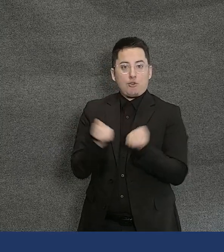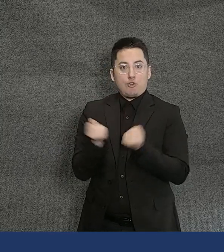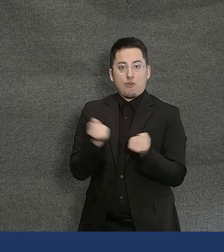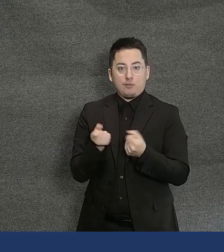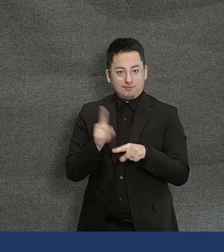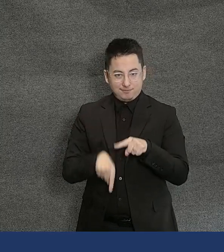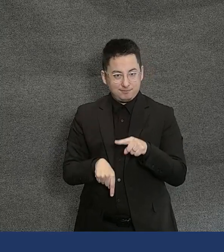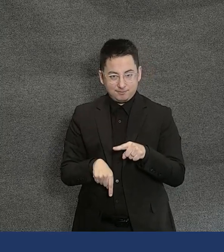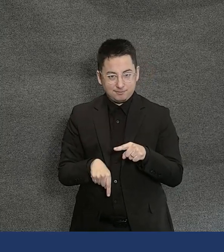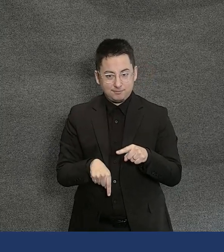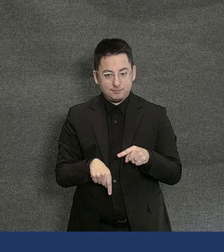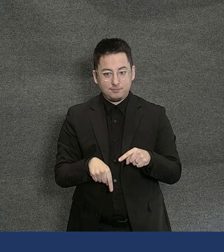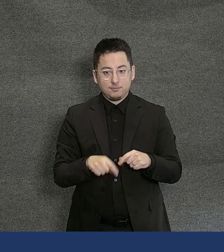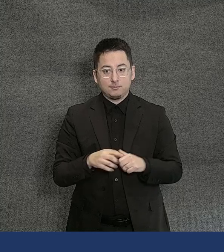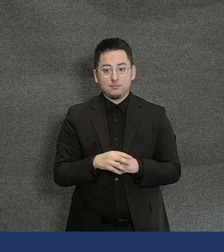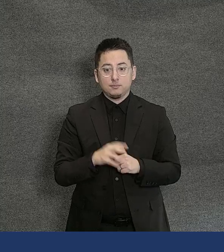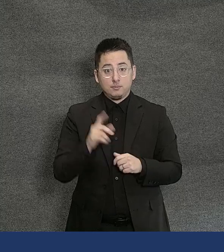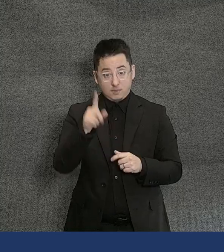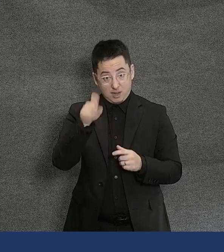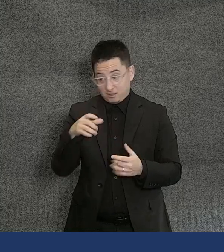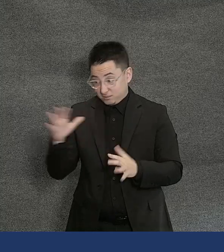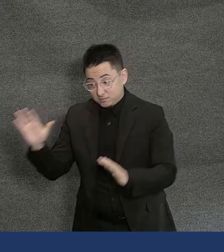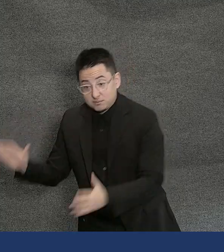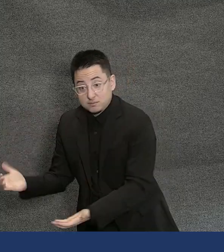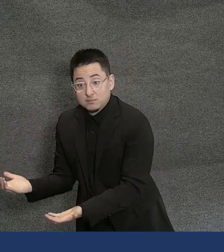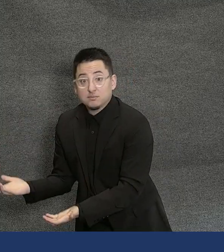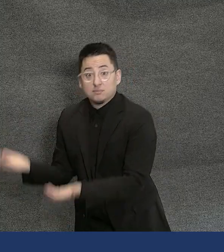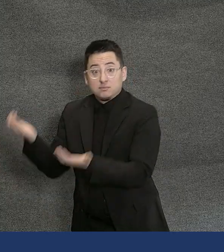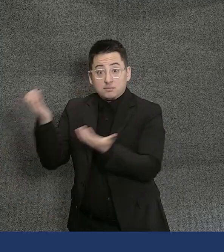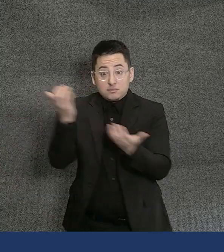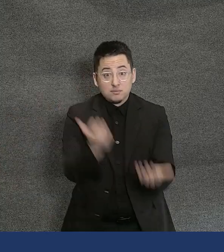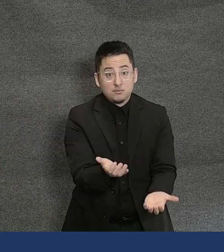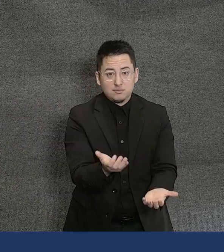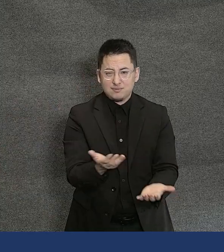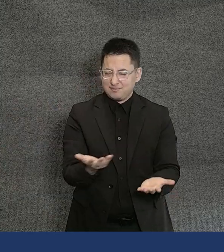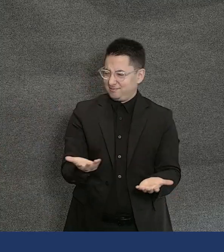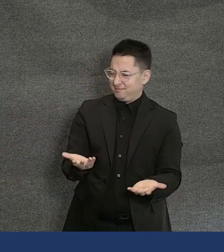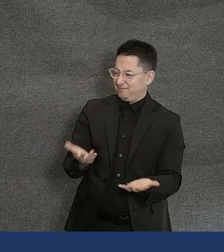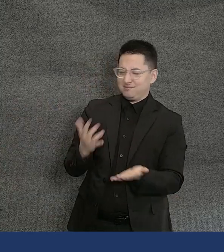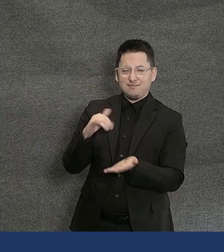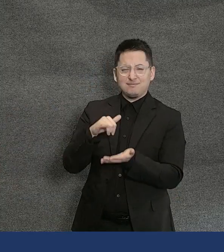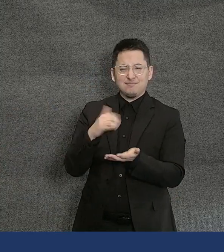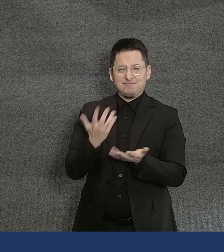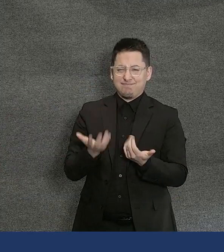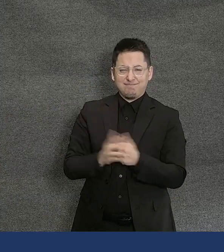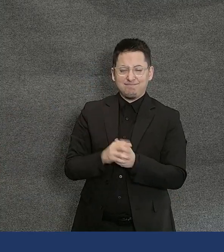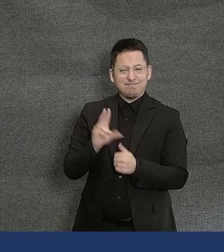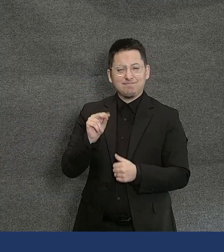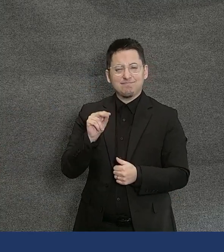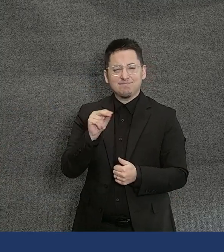them pick her up and put her in their squad, so she just motored home.